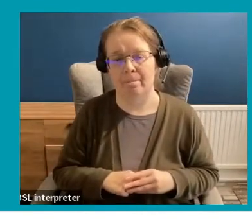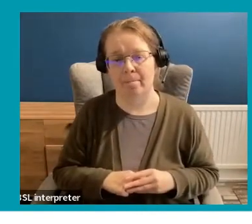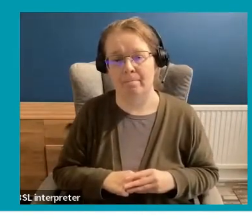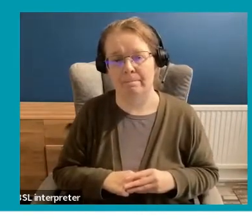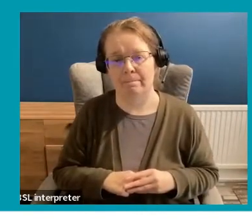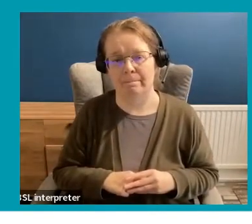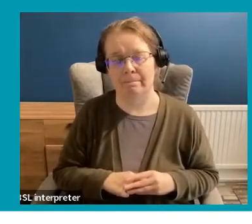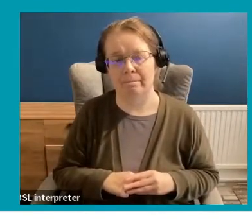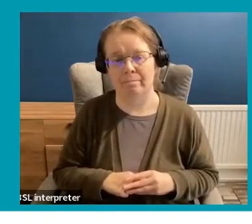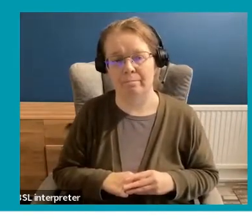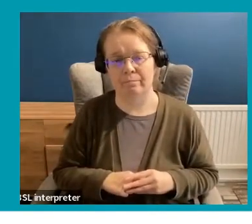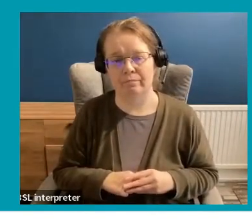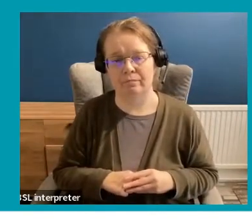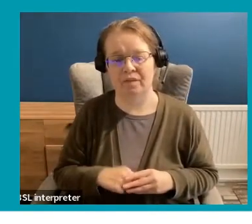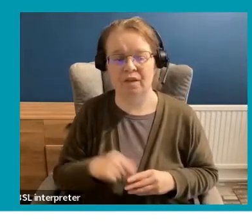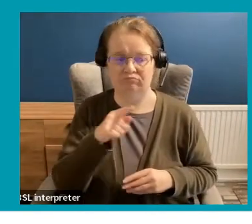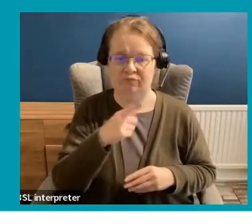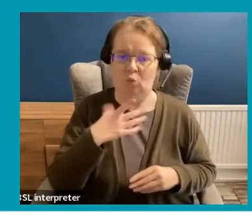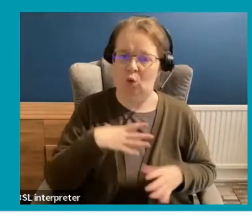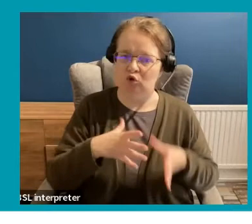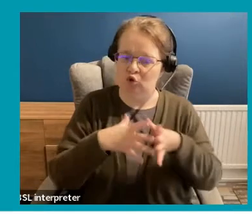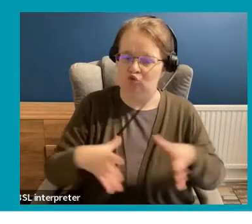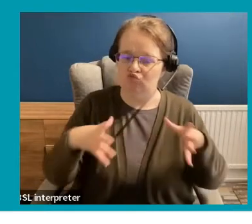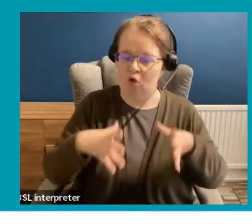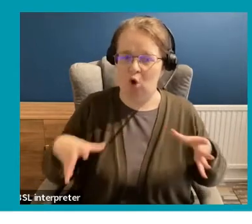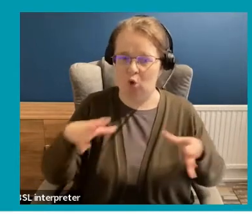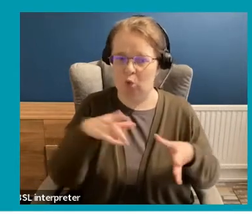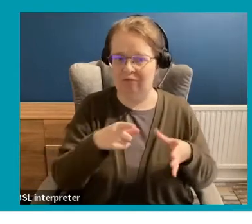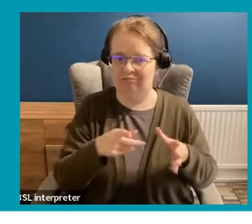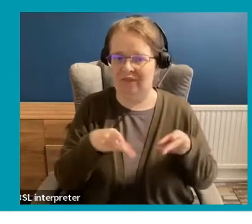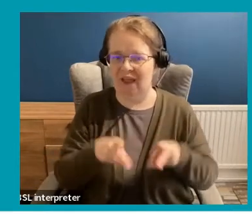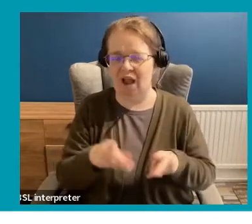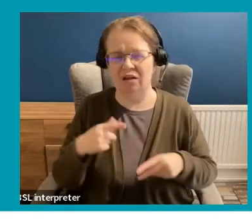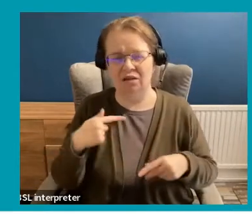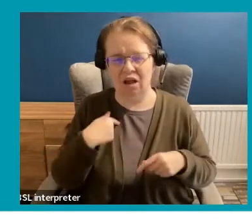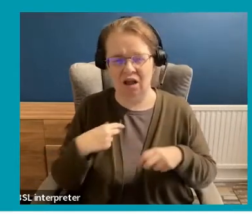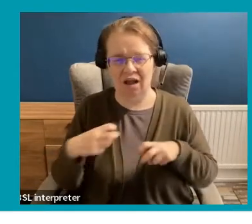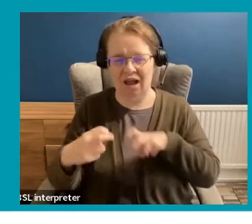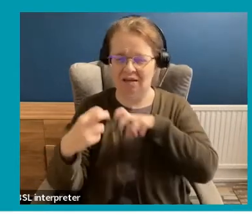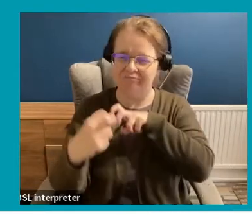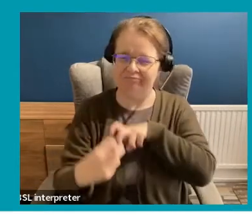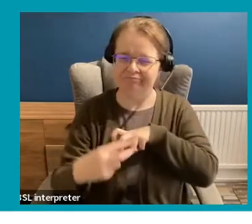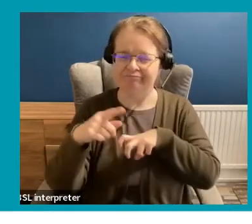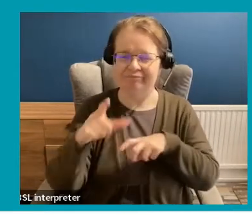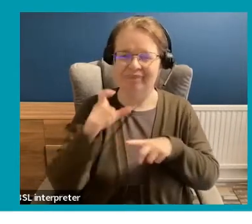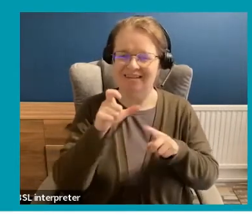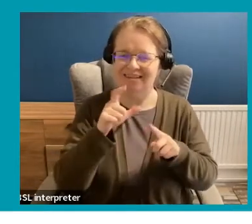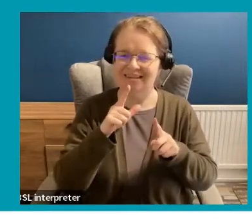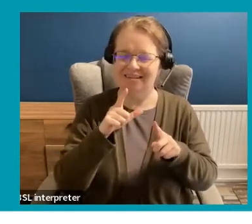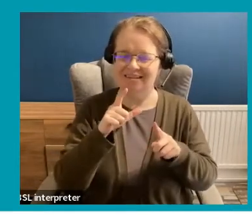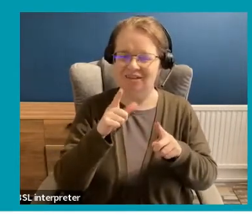So they want to grow their business that way. And then when I sat down to the chief executive she realized when they were